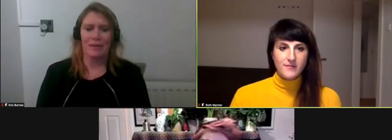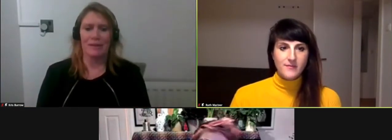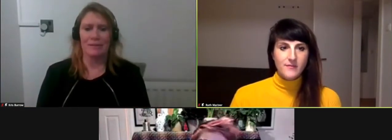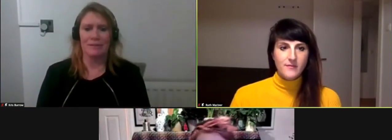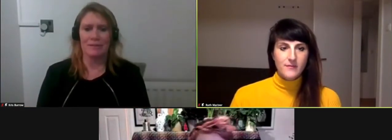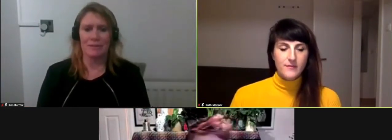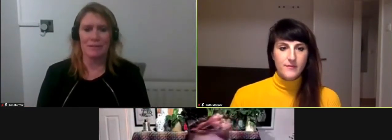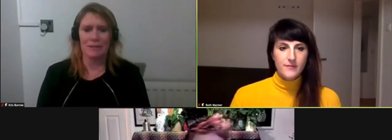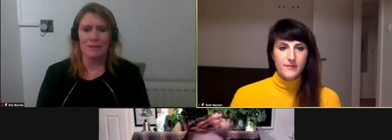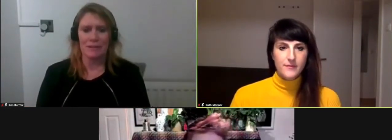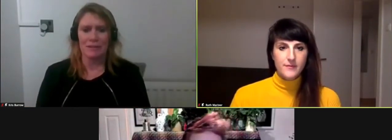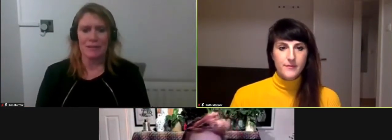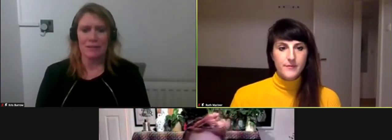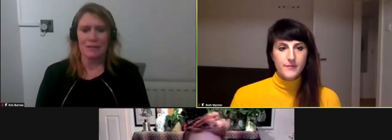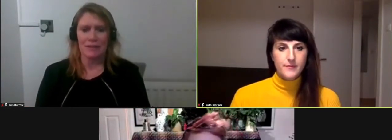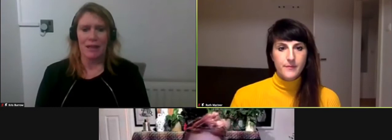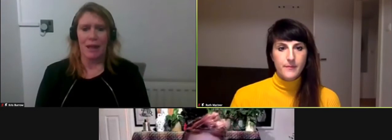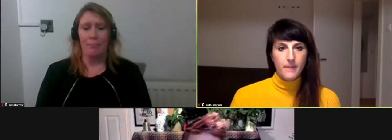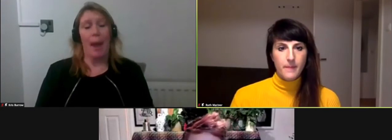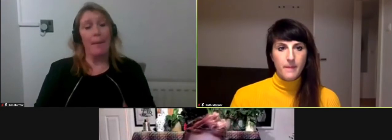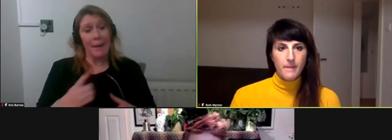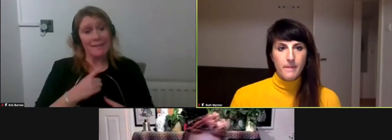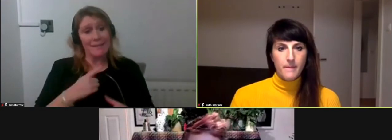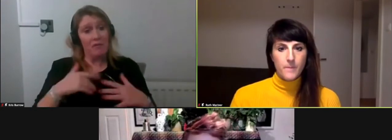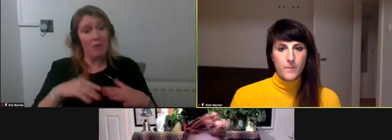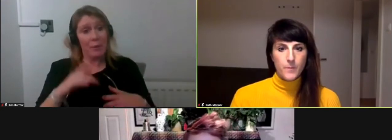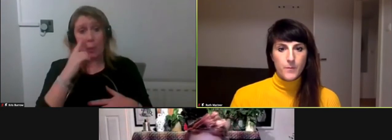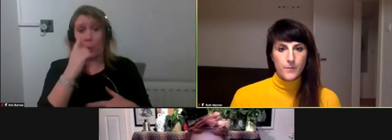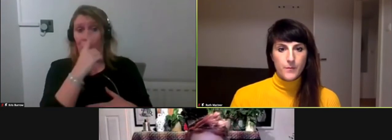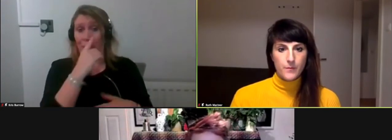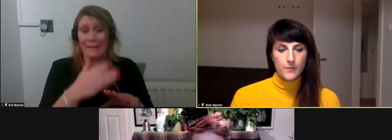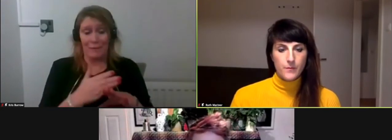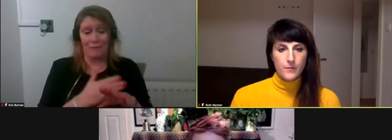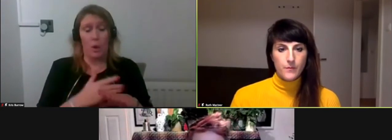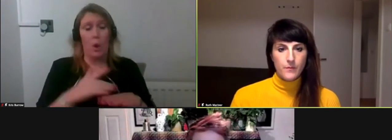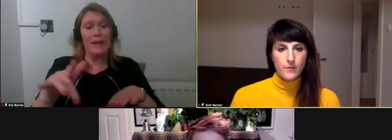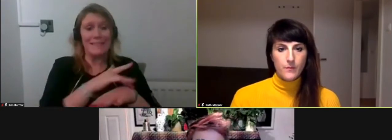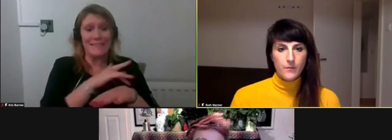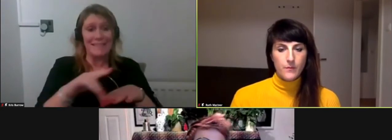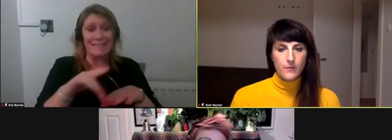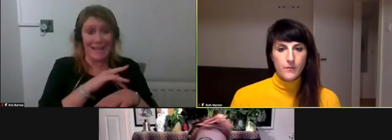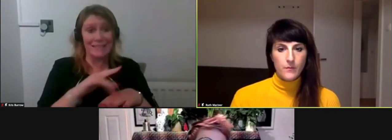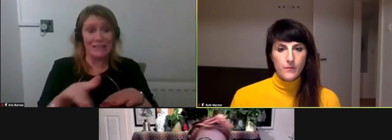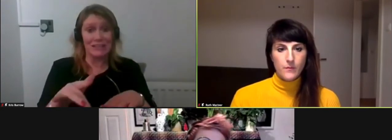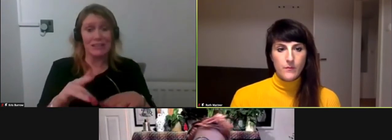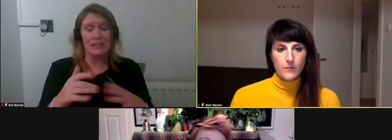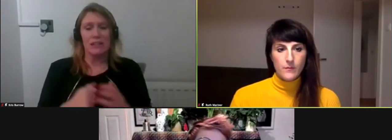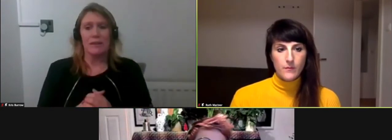Essentially I had witnessed Foley work on stage in a theatre piece and it just